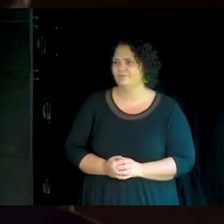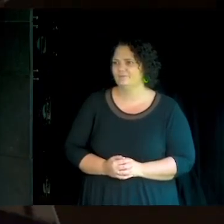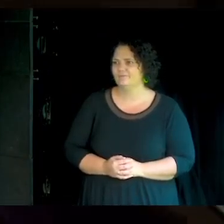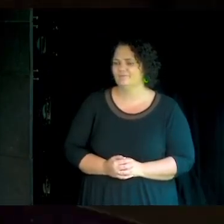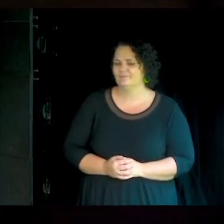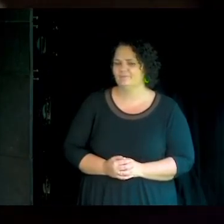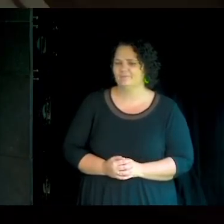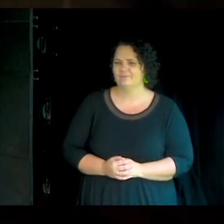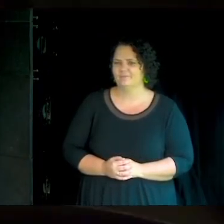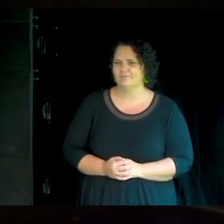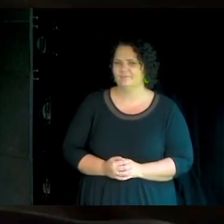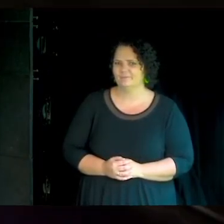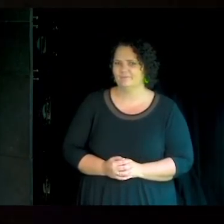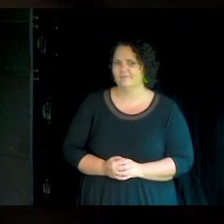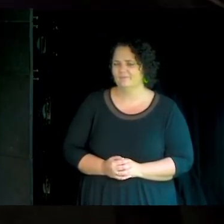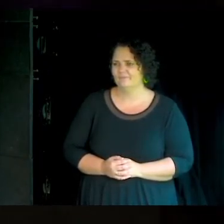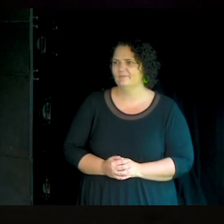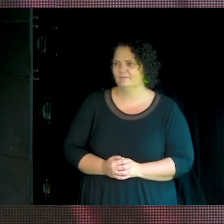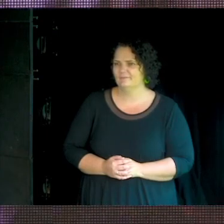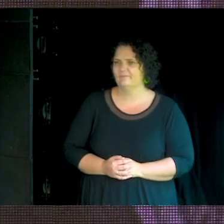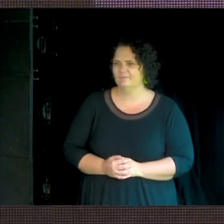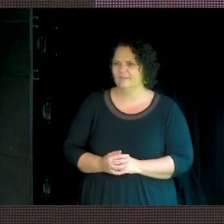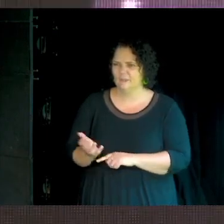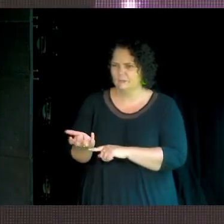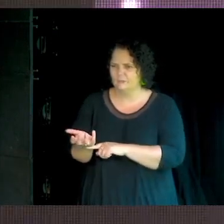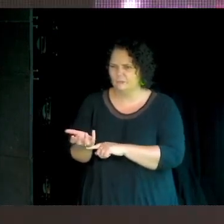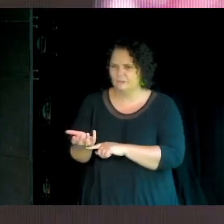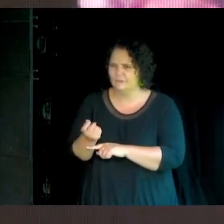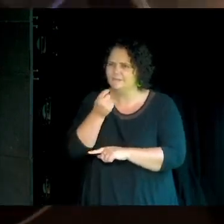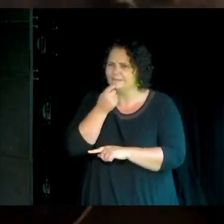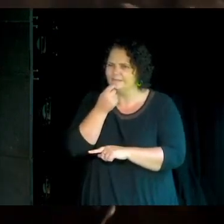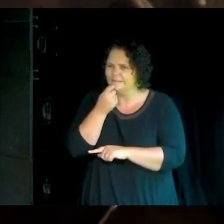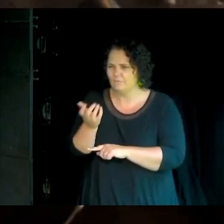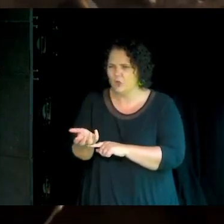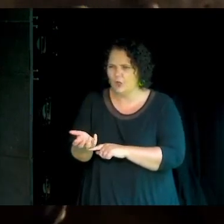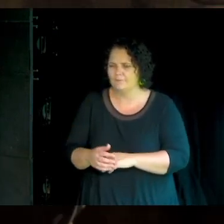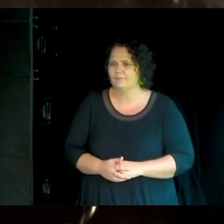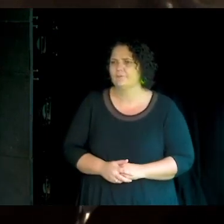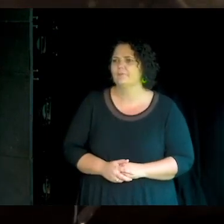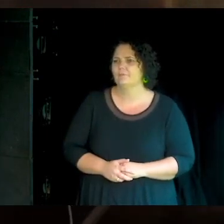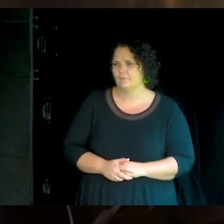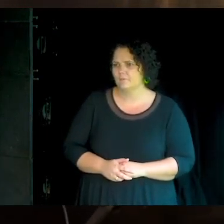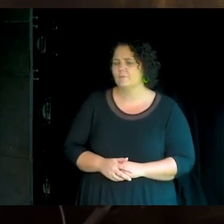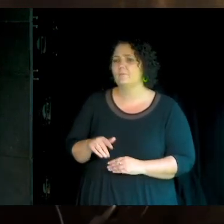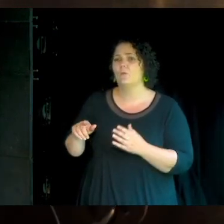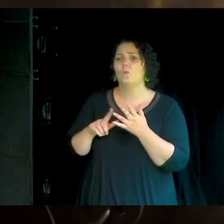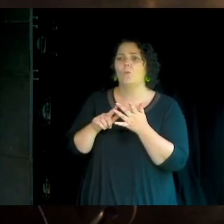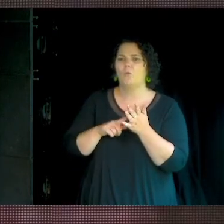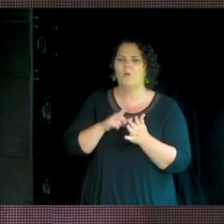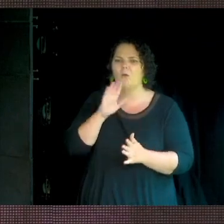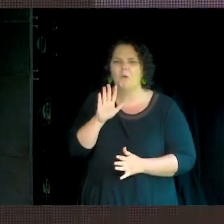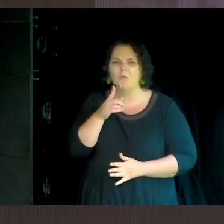so just kind of like shallow fried it so once the oil is around 150 to 160 degrees turn the